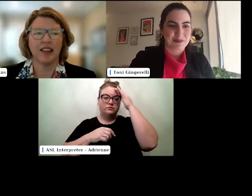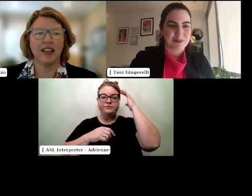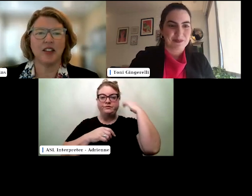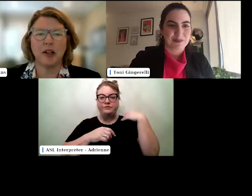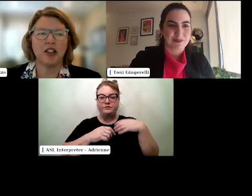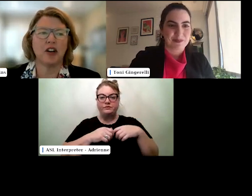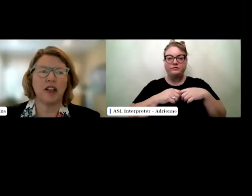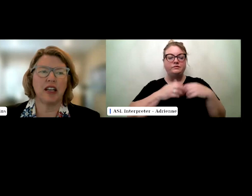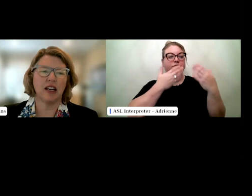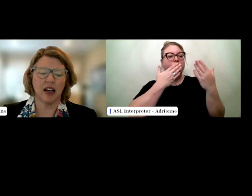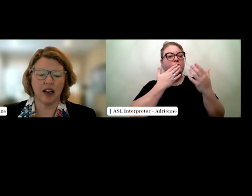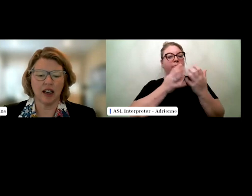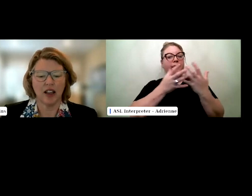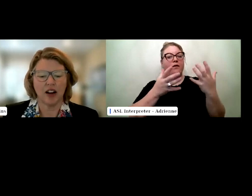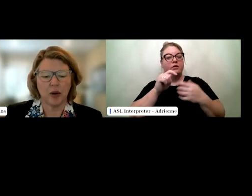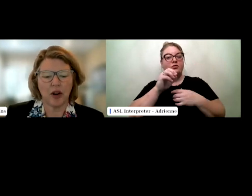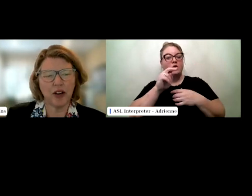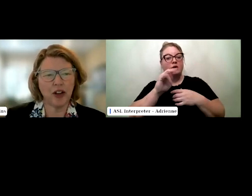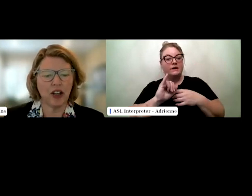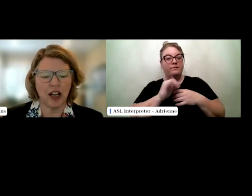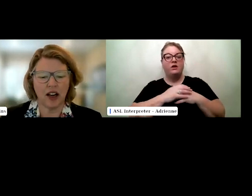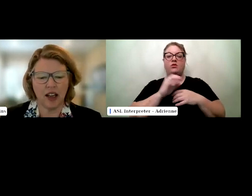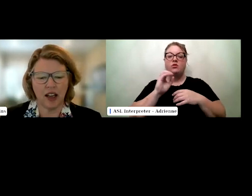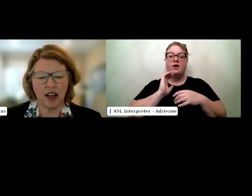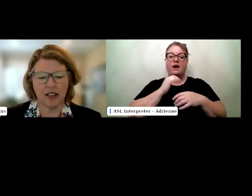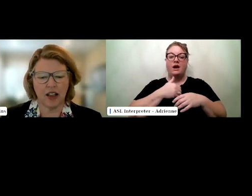Thanks so much, Tony. So our 3.rd